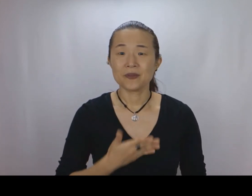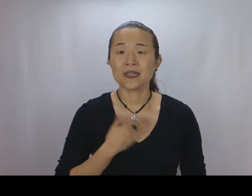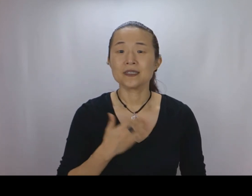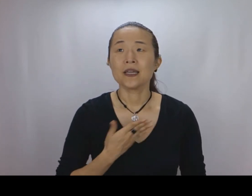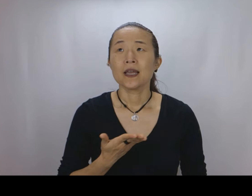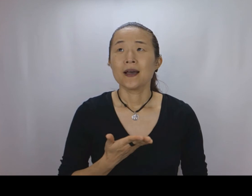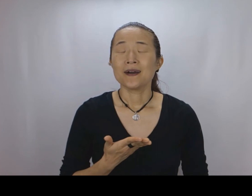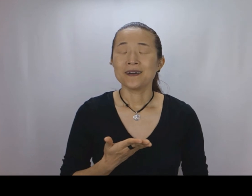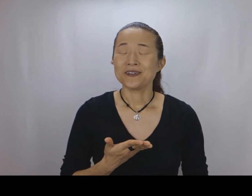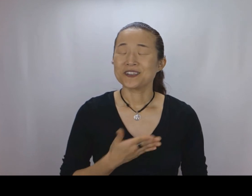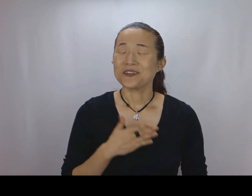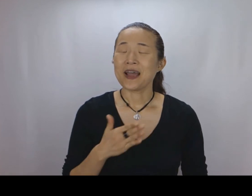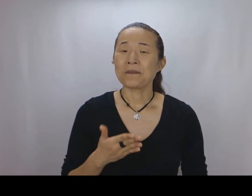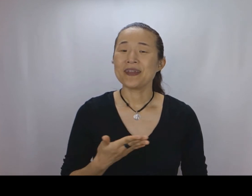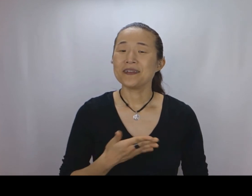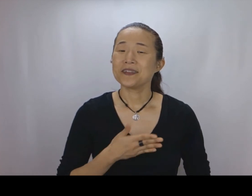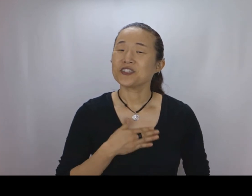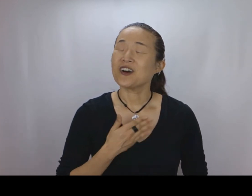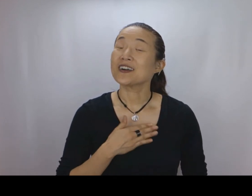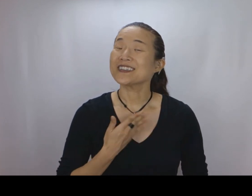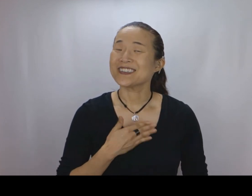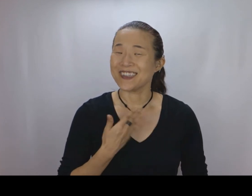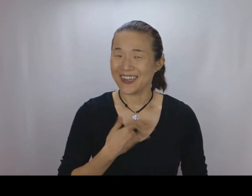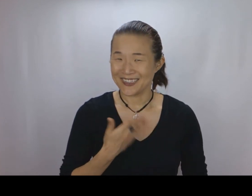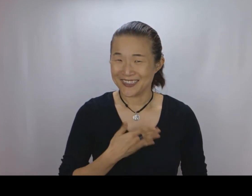because you're so happy that your heart is light.